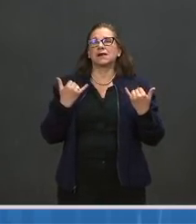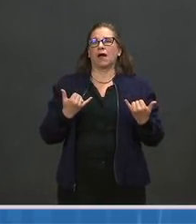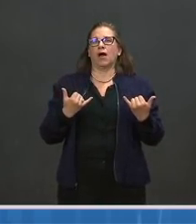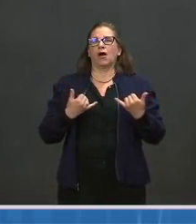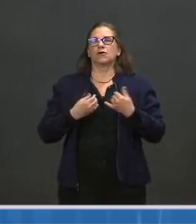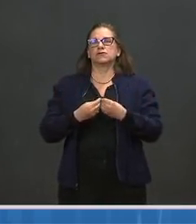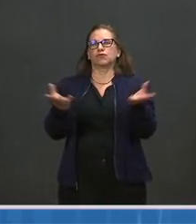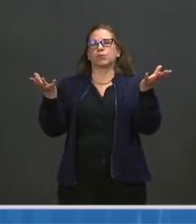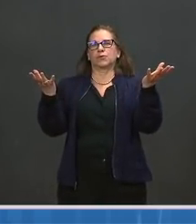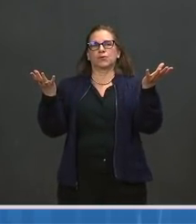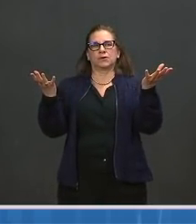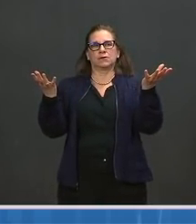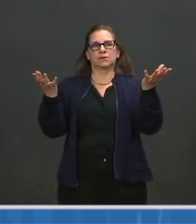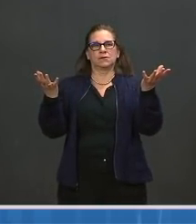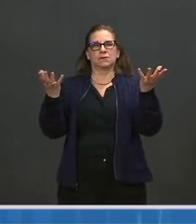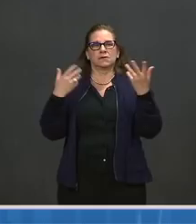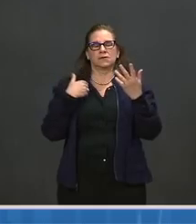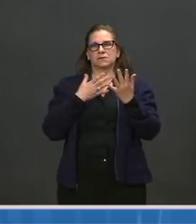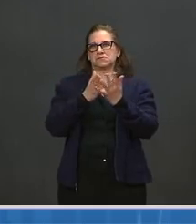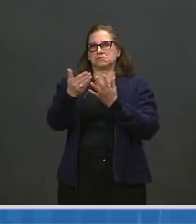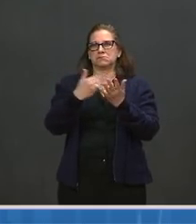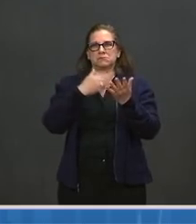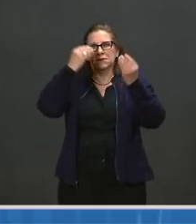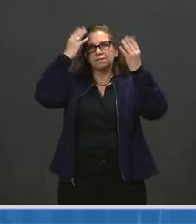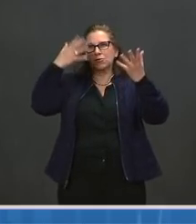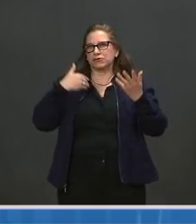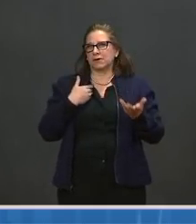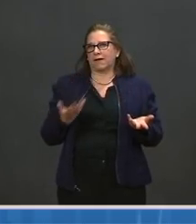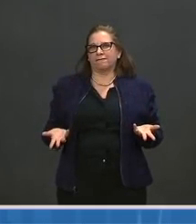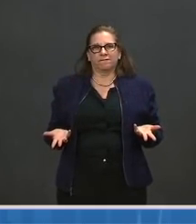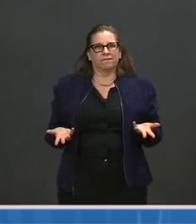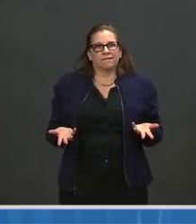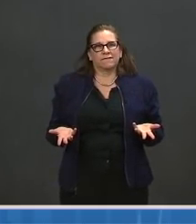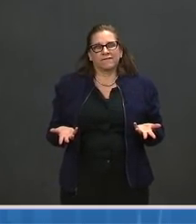Next question. Moderator: Let's go to Jeremy Diamond at CNN.